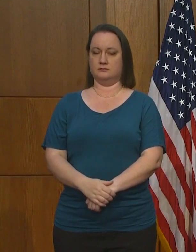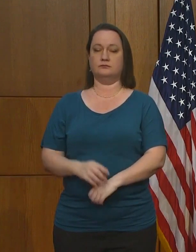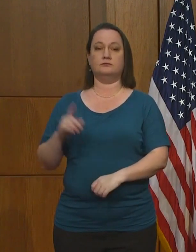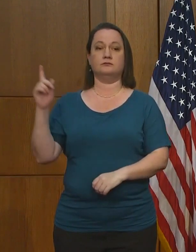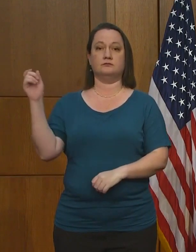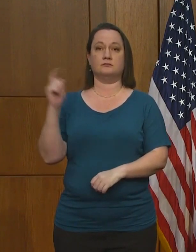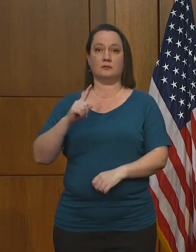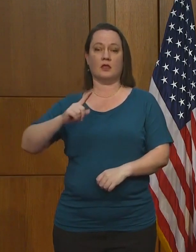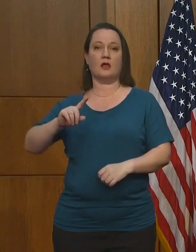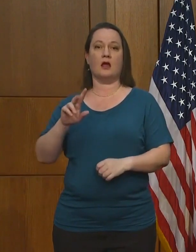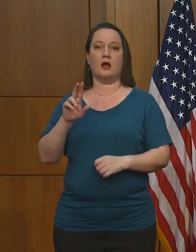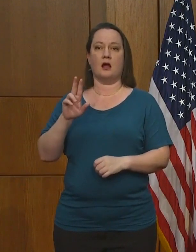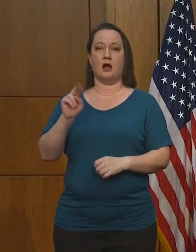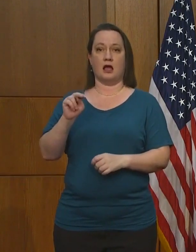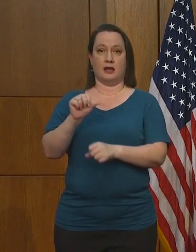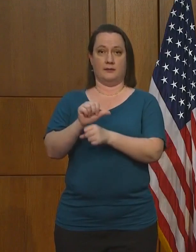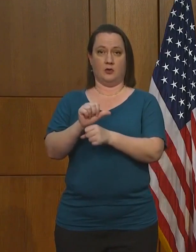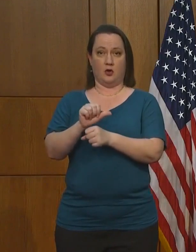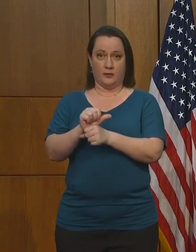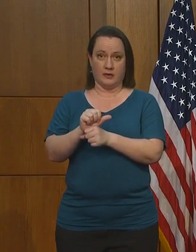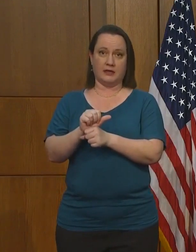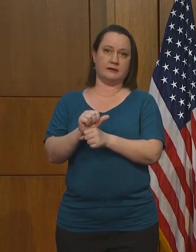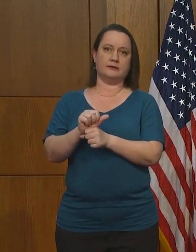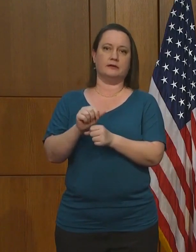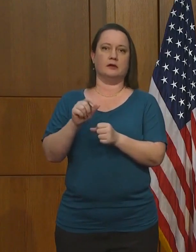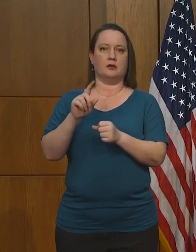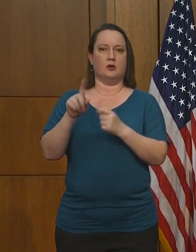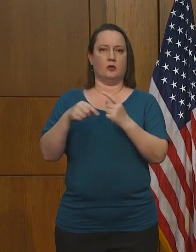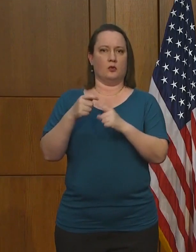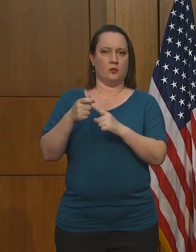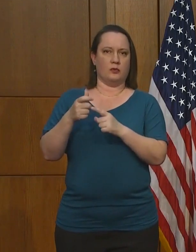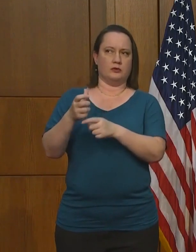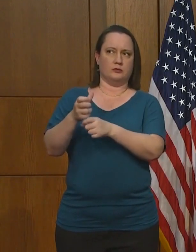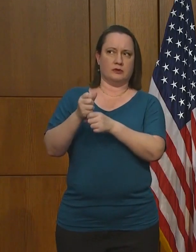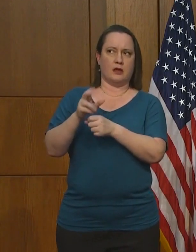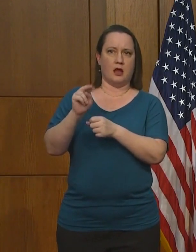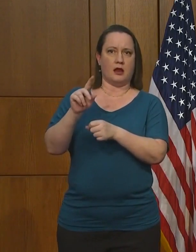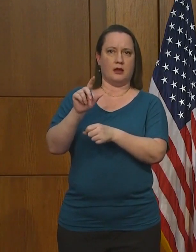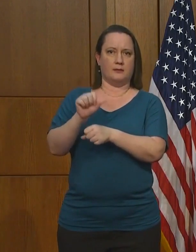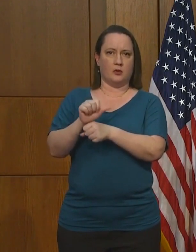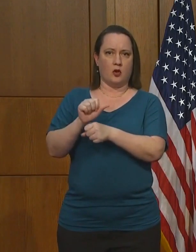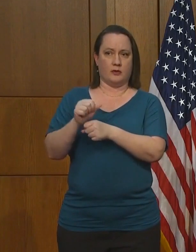WHETHER THE WORK TRICKLE PRIOR POINT IT HEARING GIVEN PLAN